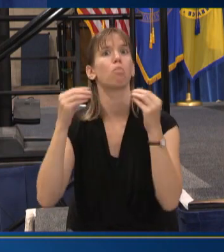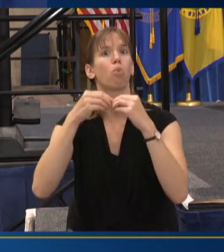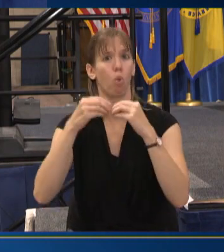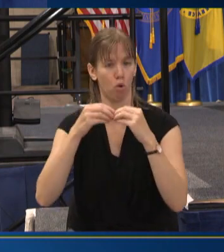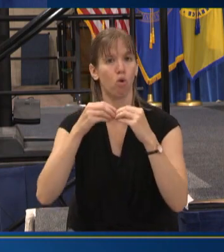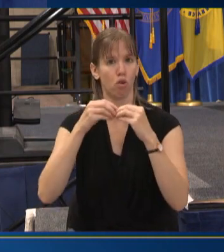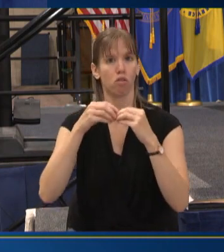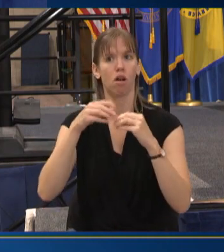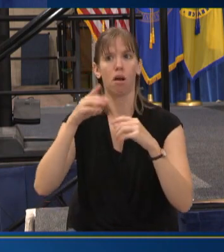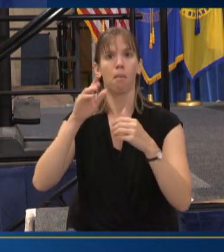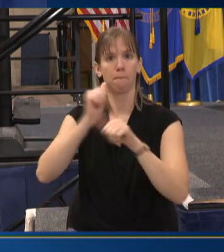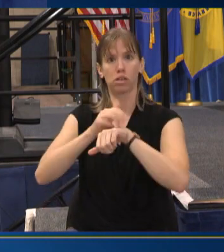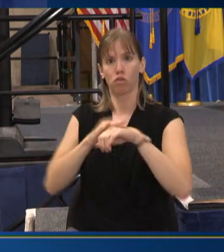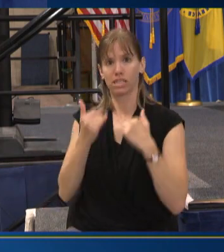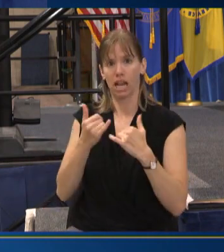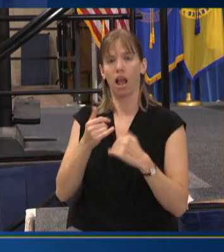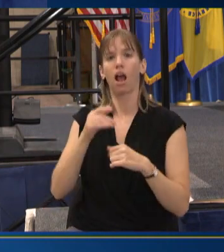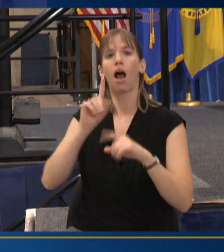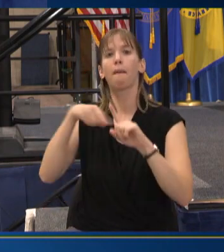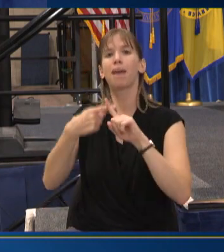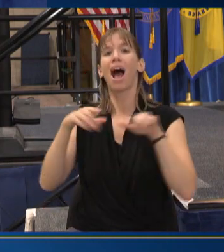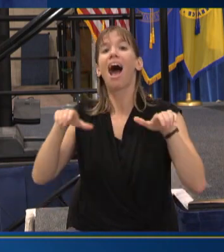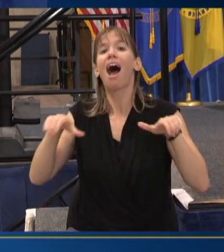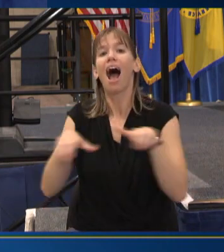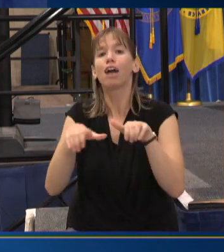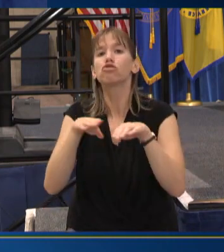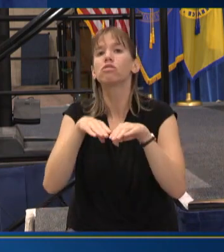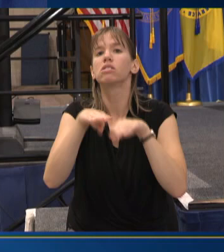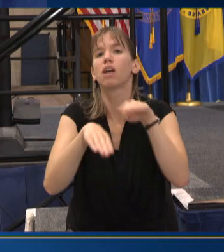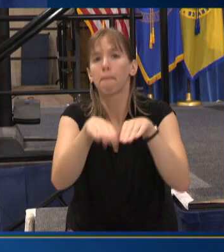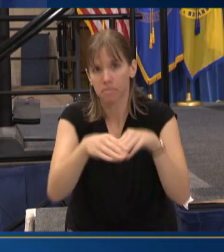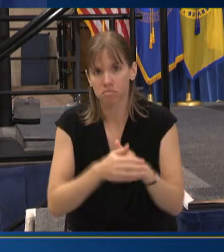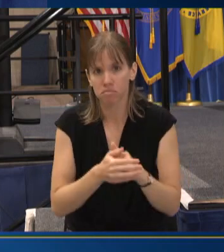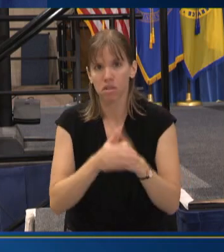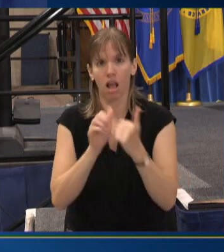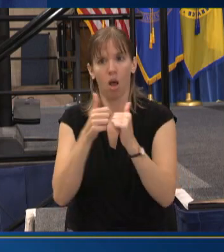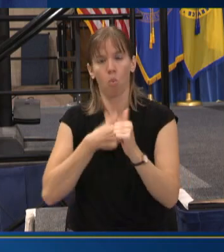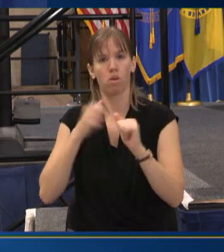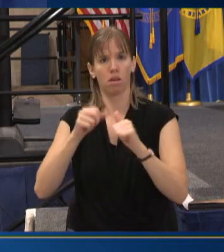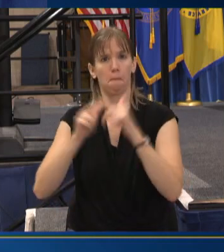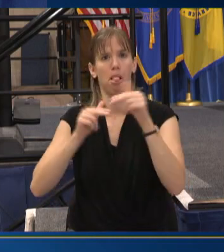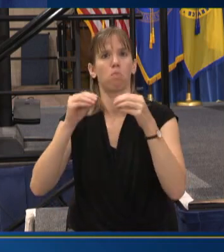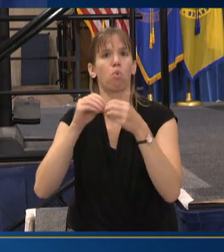action steps with a focus on regional coordination. We appreciate partnership from colleagues